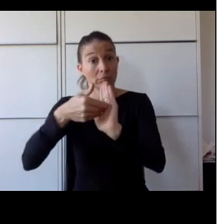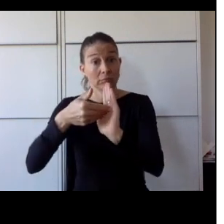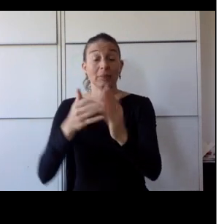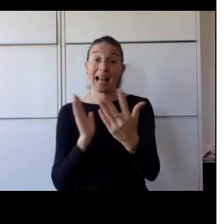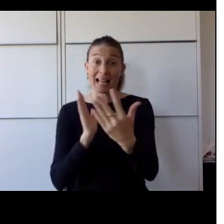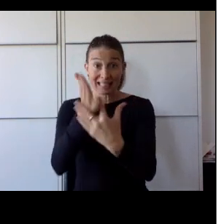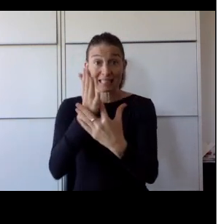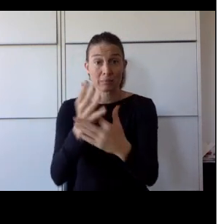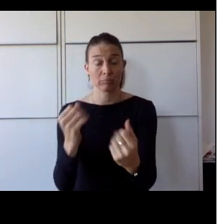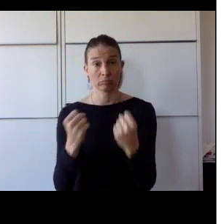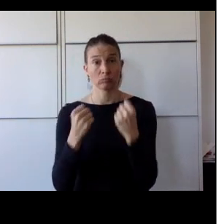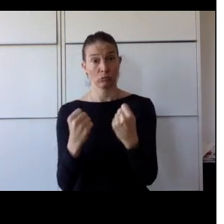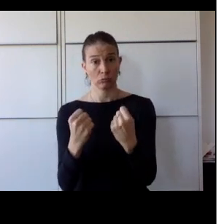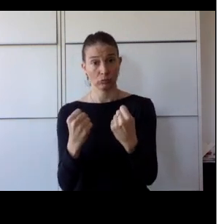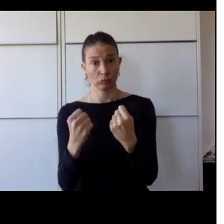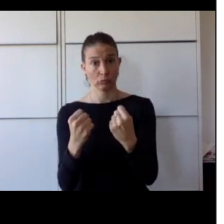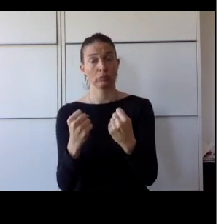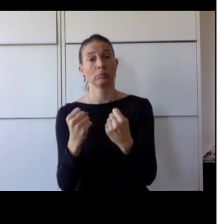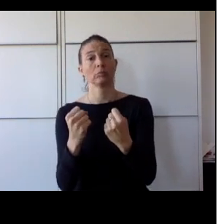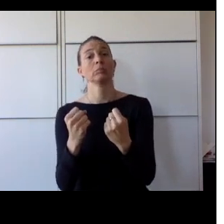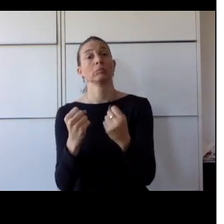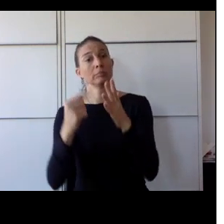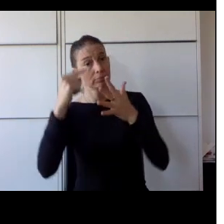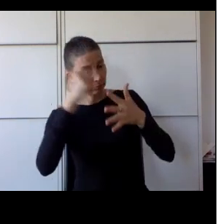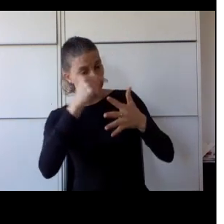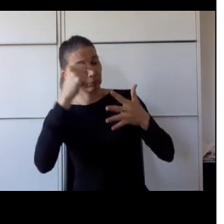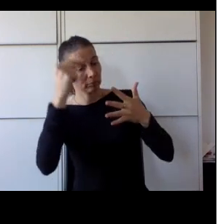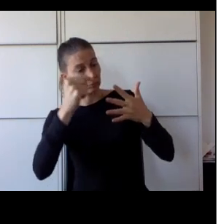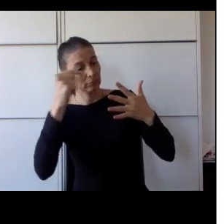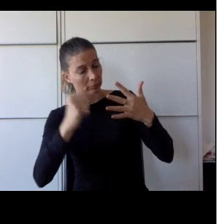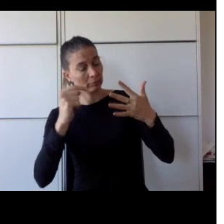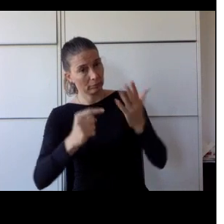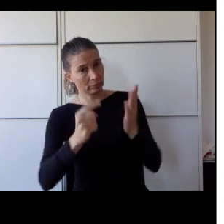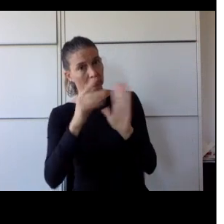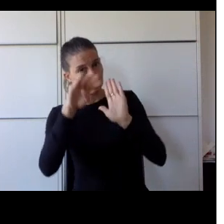to ensure that how to make, how to design the device.